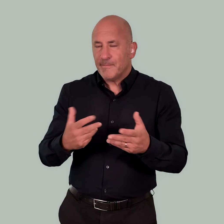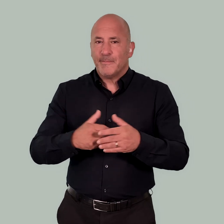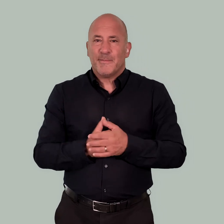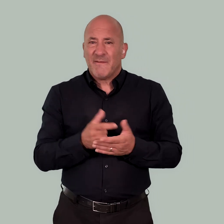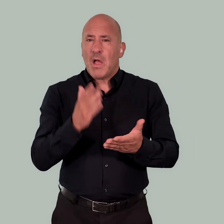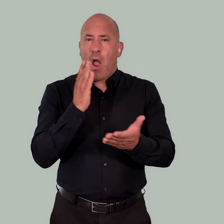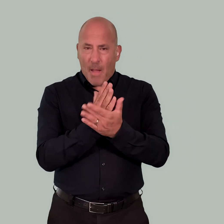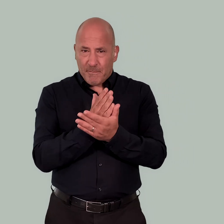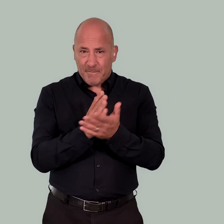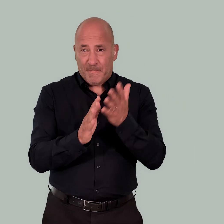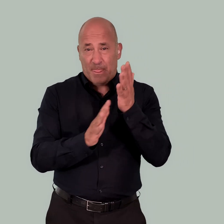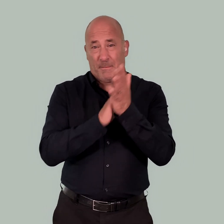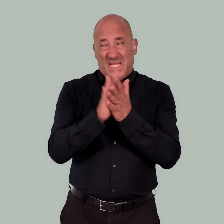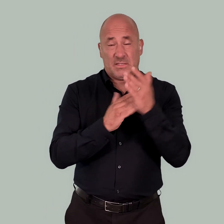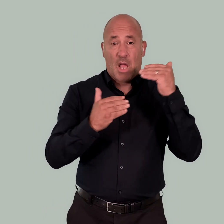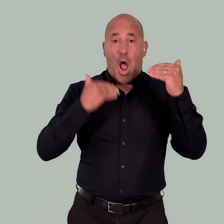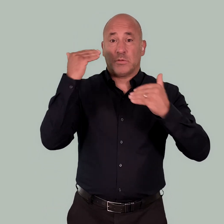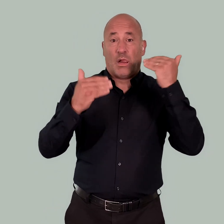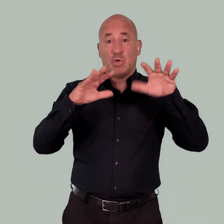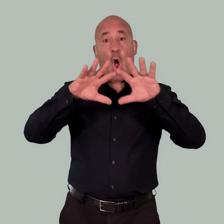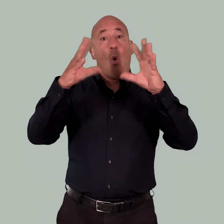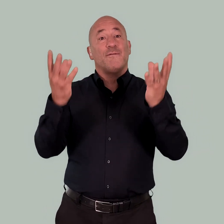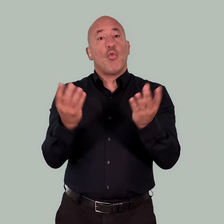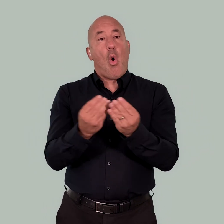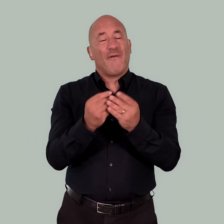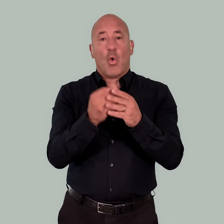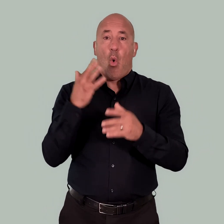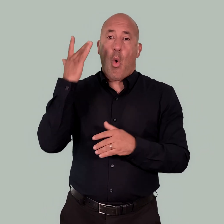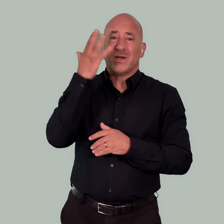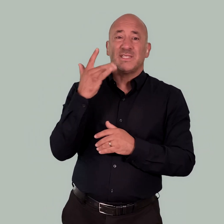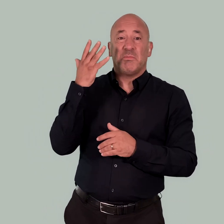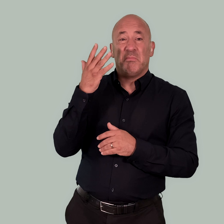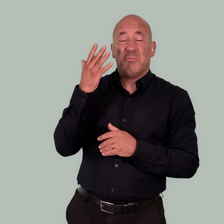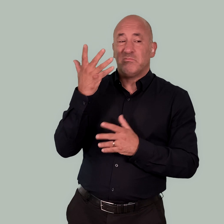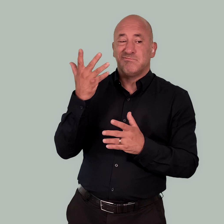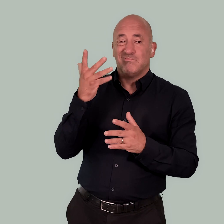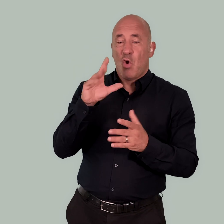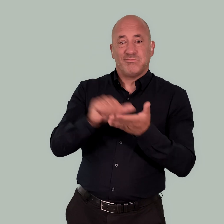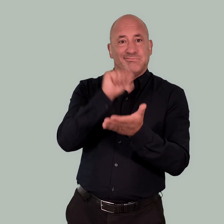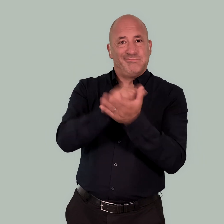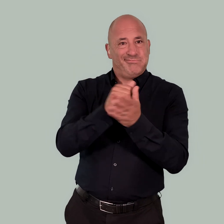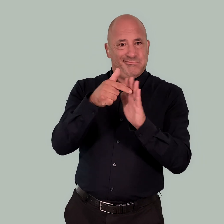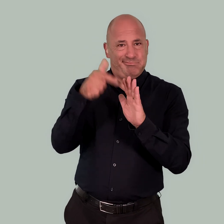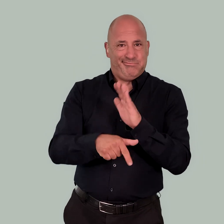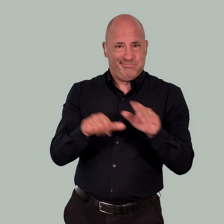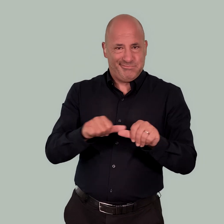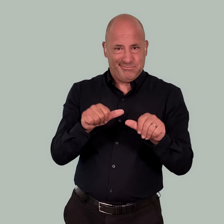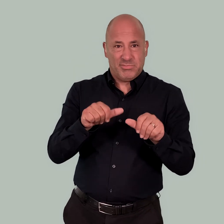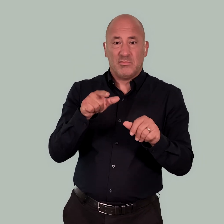If this is the case, then the overall level of autism in the adult population would be understated,